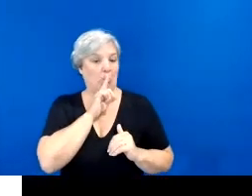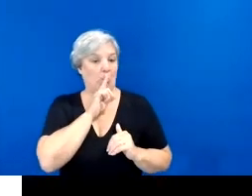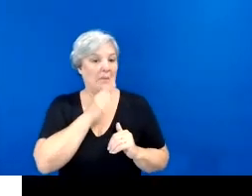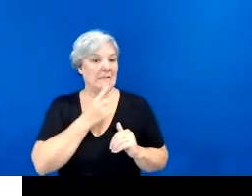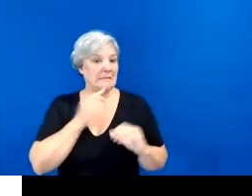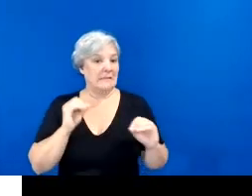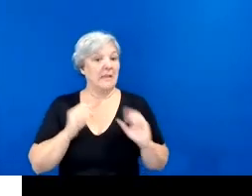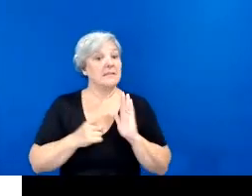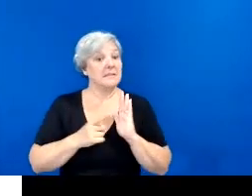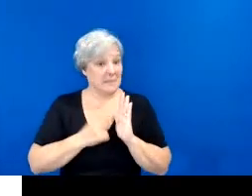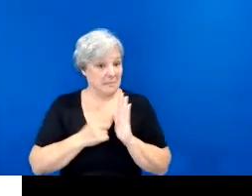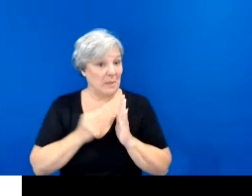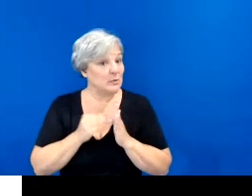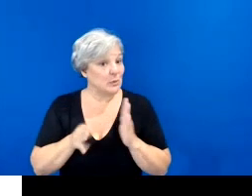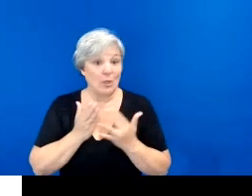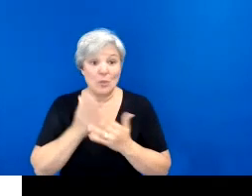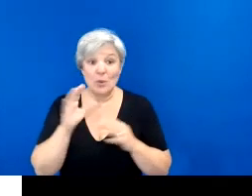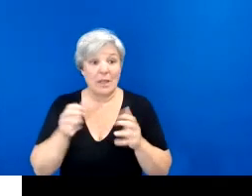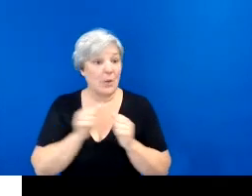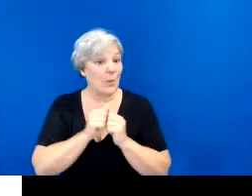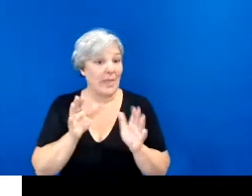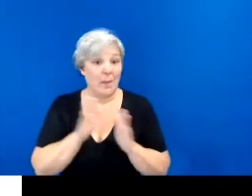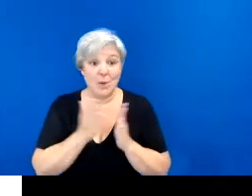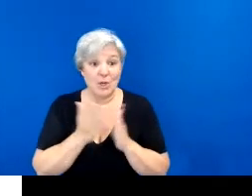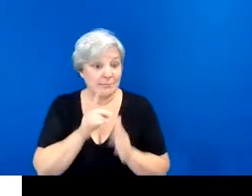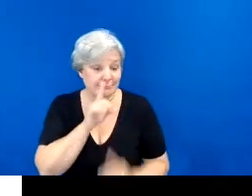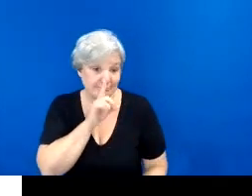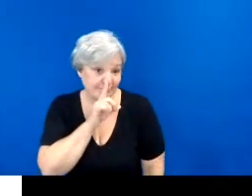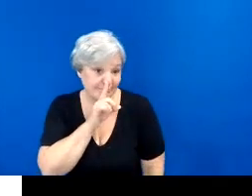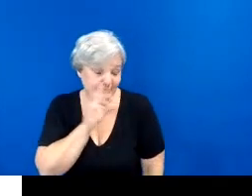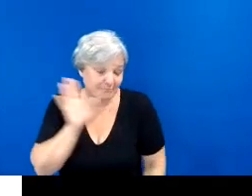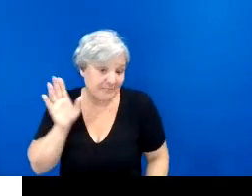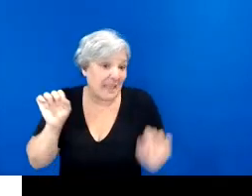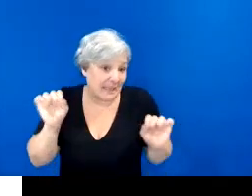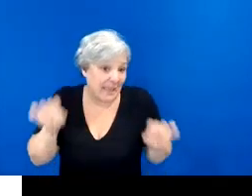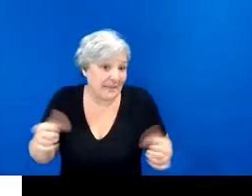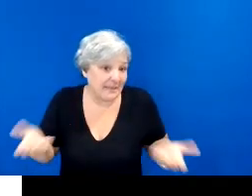that is very possible for some courses where they